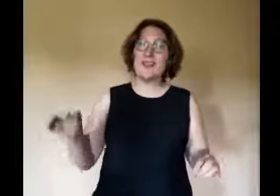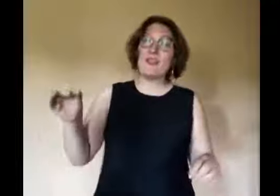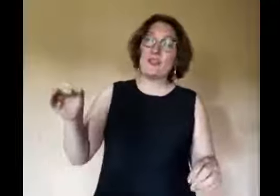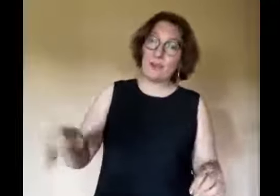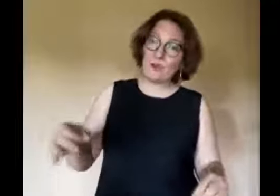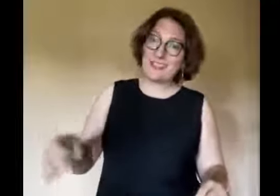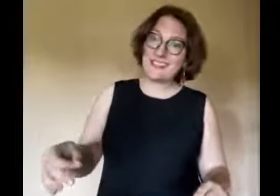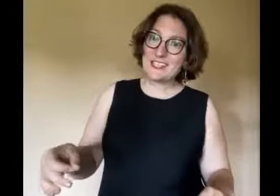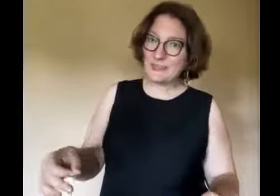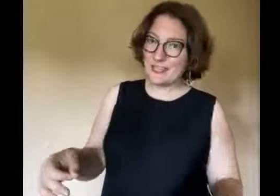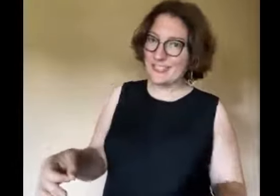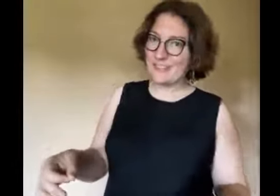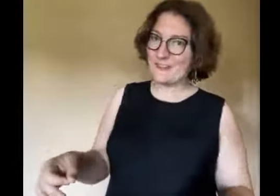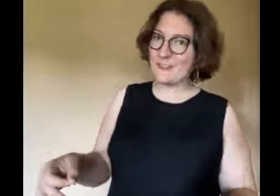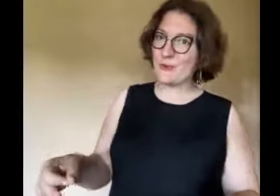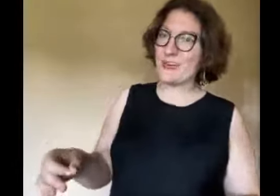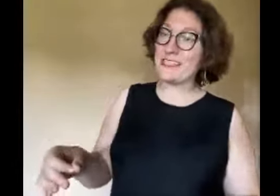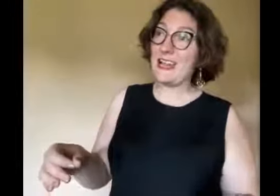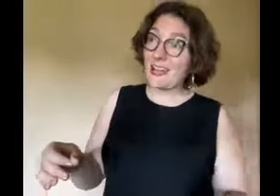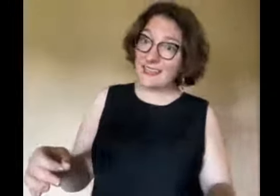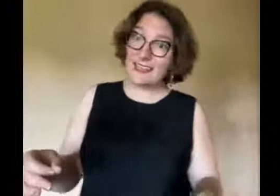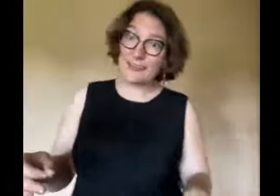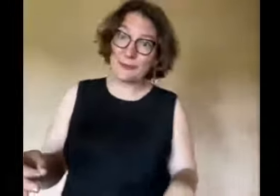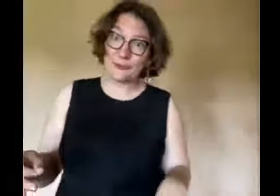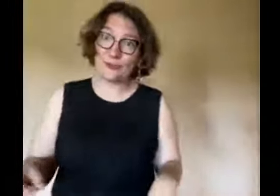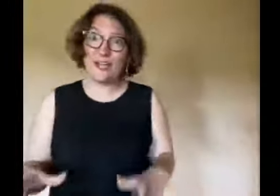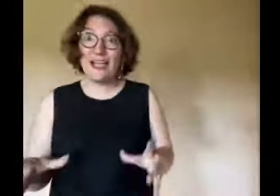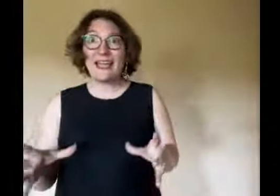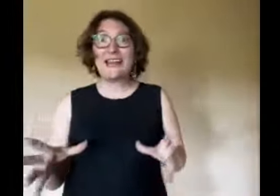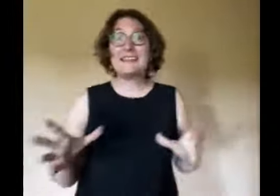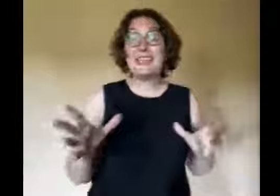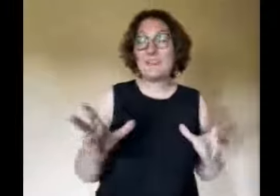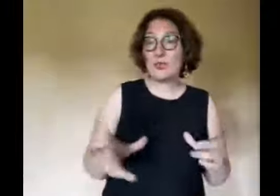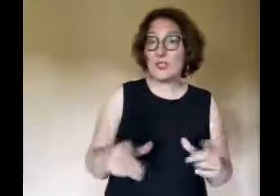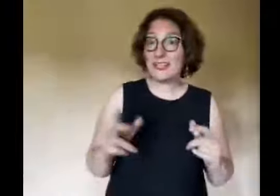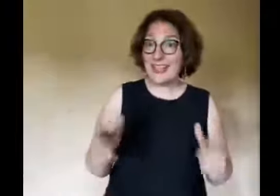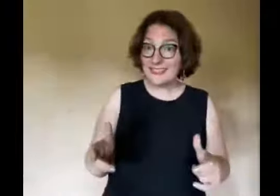really wonderful. It's going to be a wonderful touch point for you to come back. So the homework